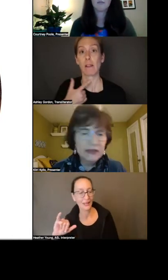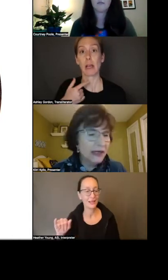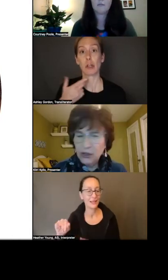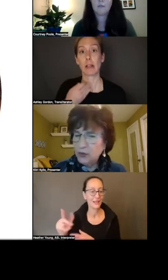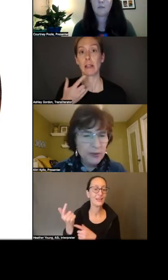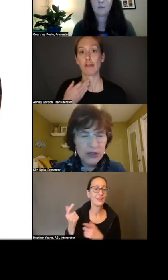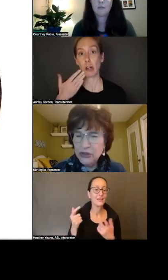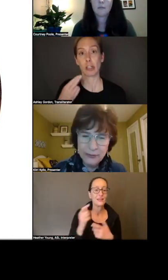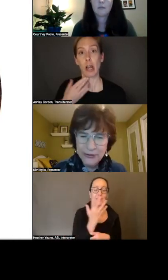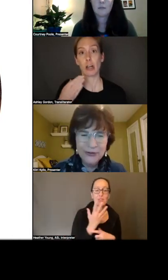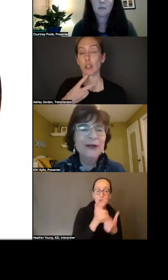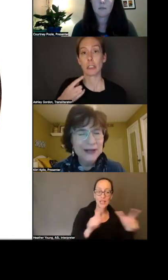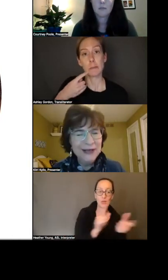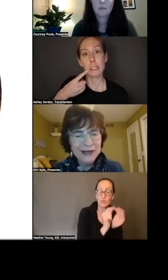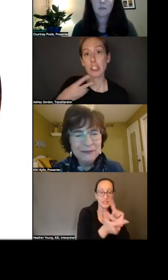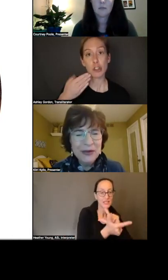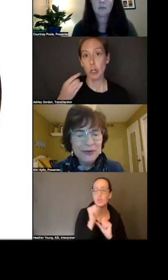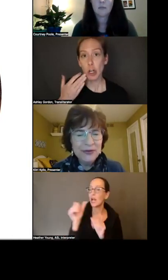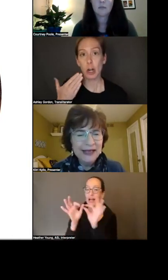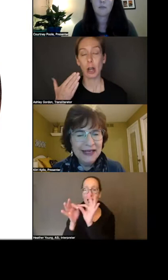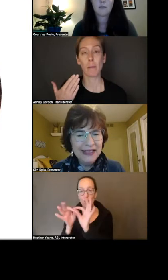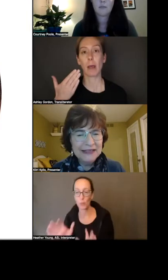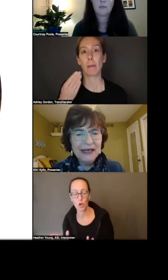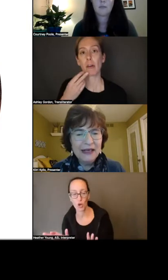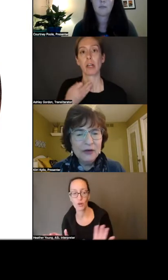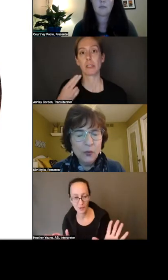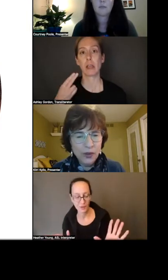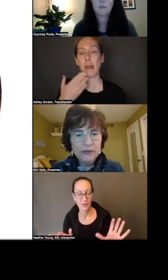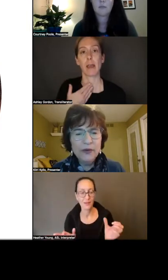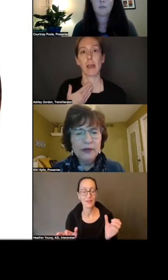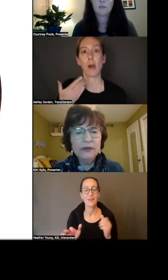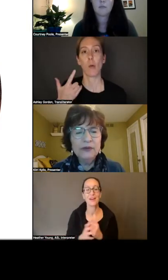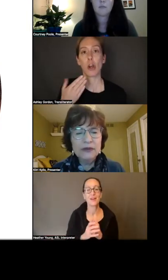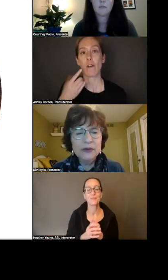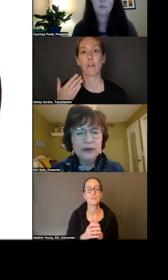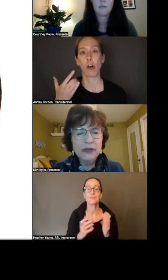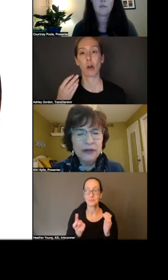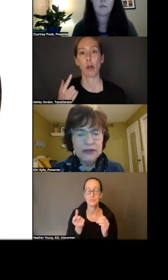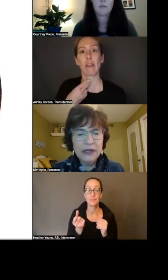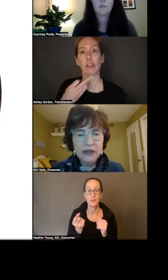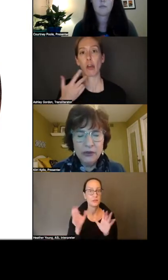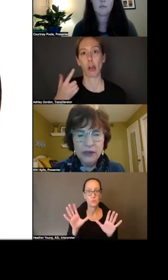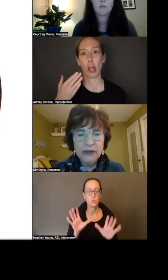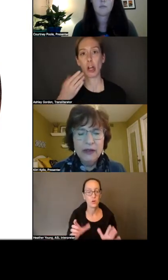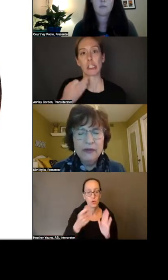it's not a Cued Speech Interpreter. But there is a wonderful article that's called Understanding Cueing,